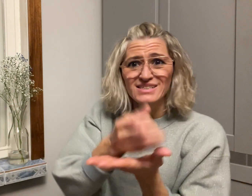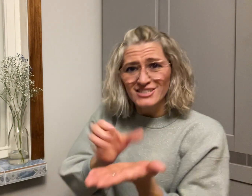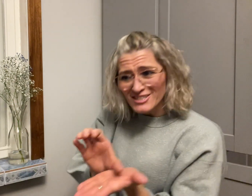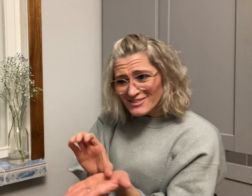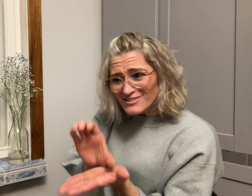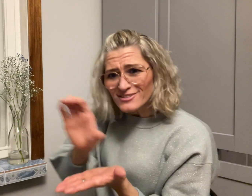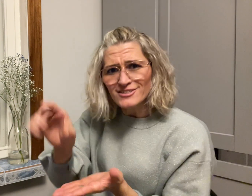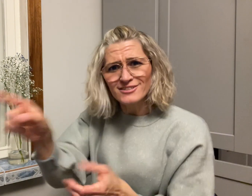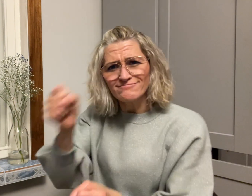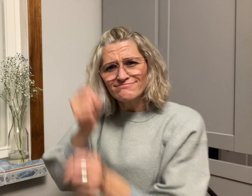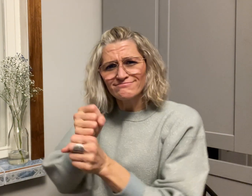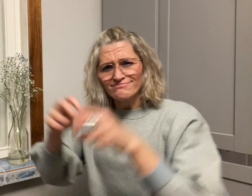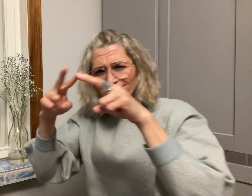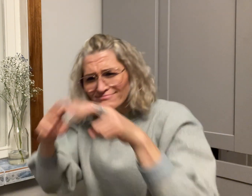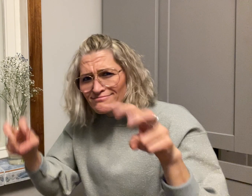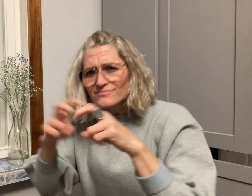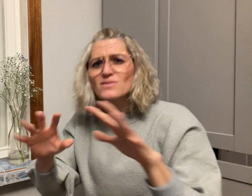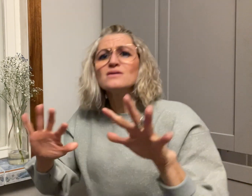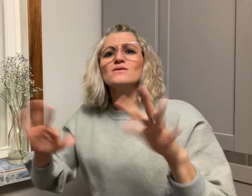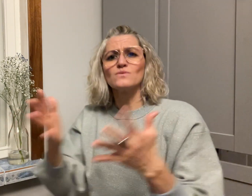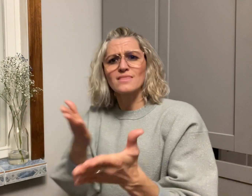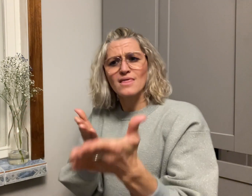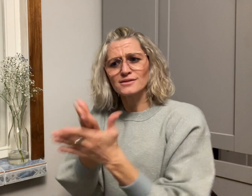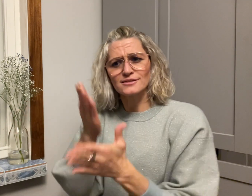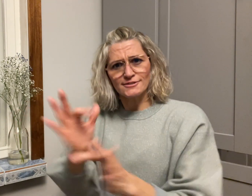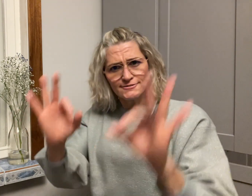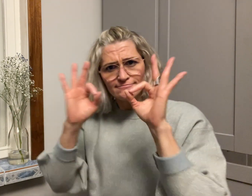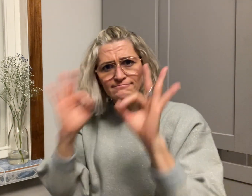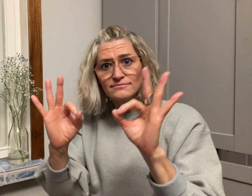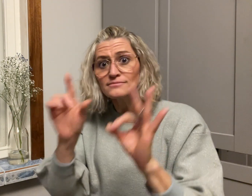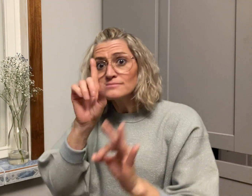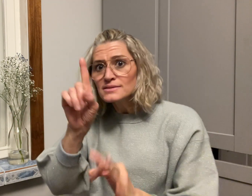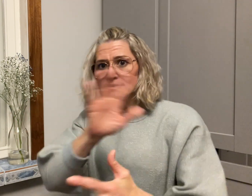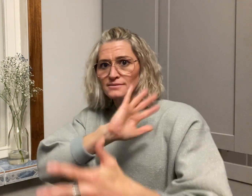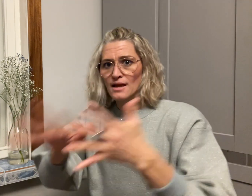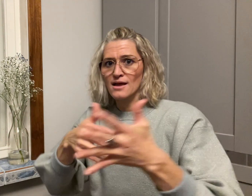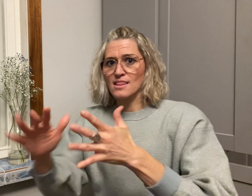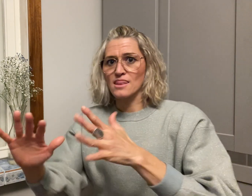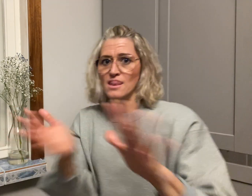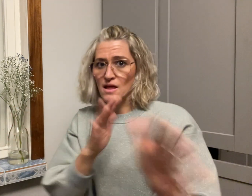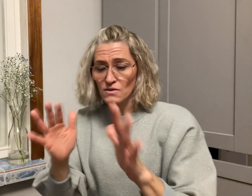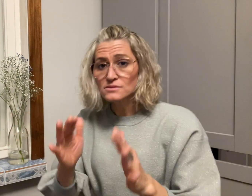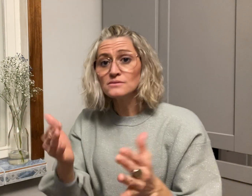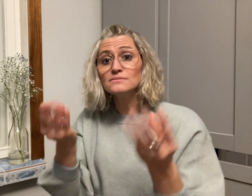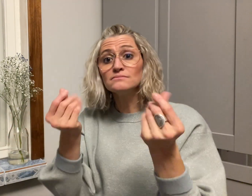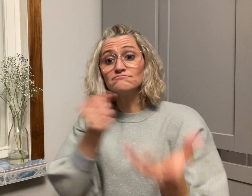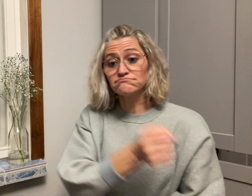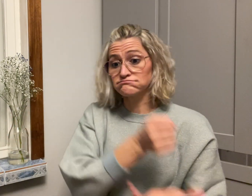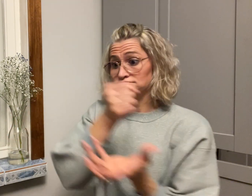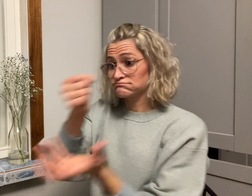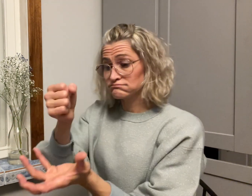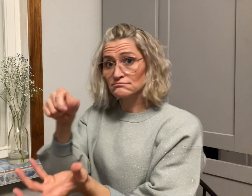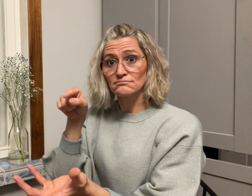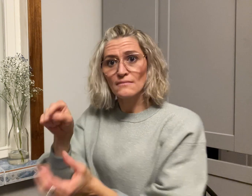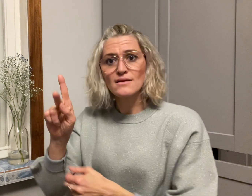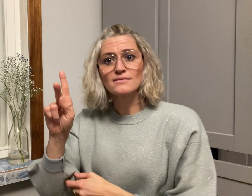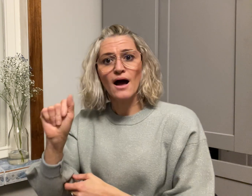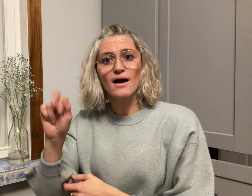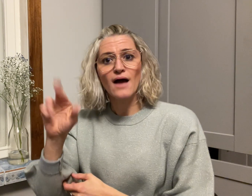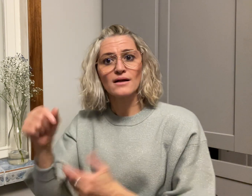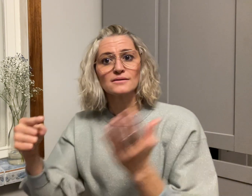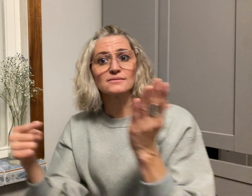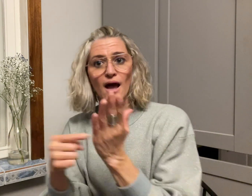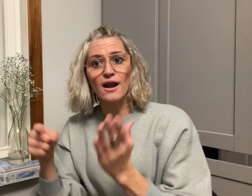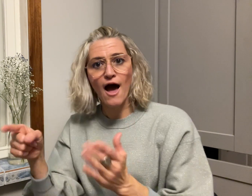better access in sign language. With this funding,